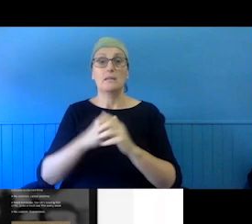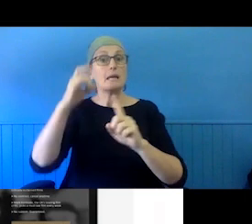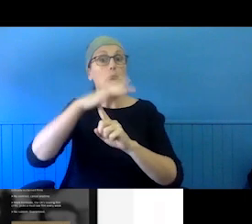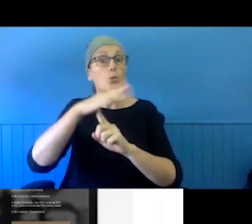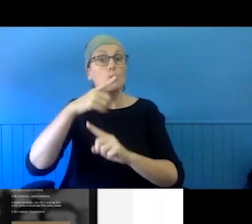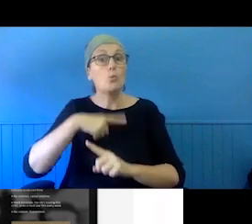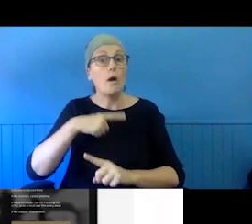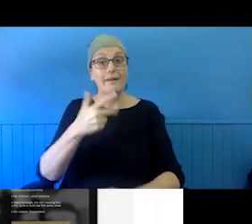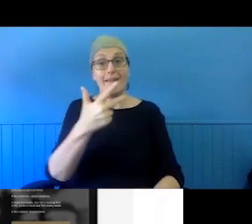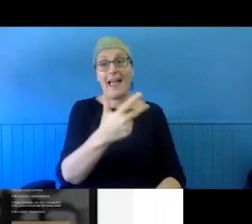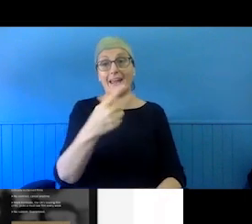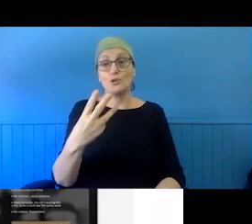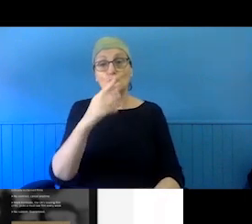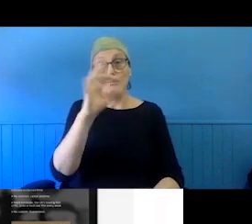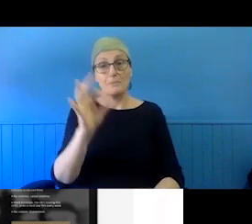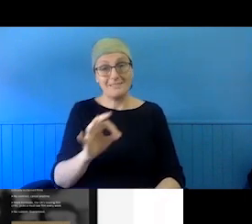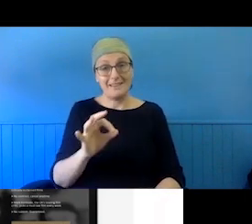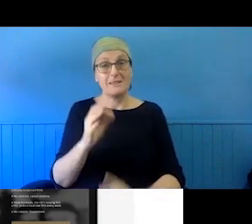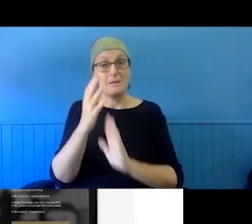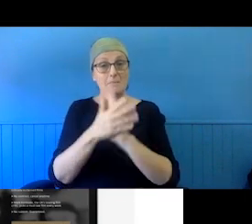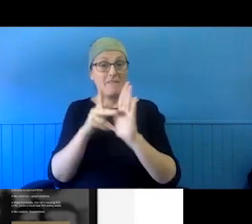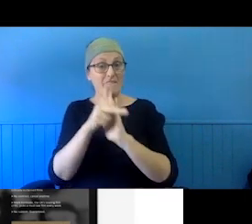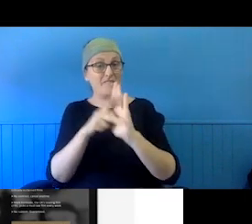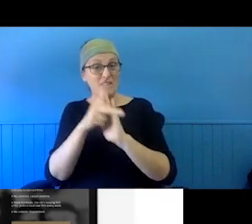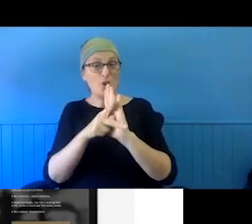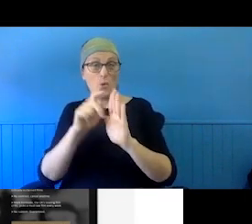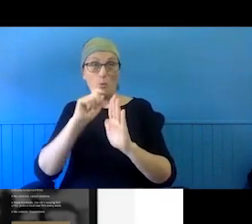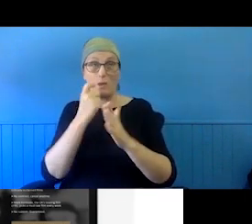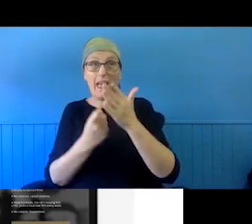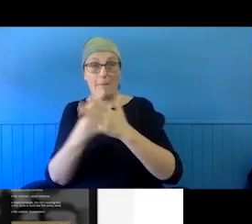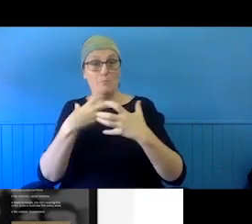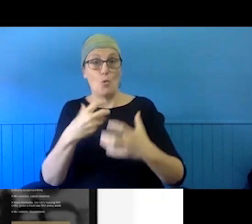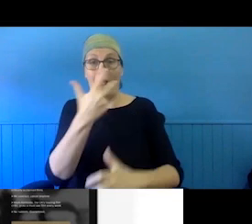2022. 69% prefer video to text. Only 20% of people apparently finish